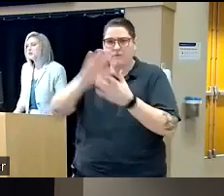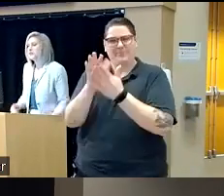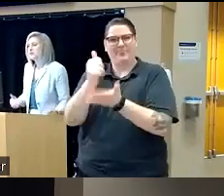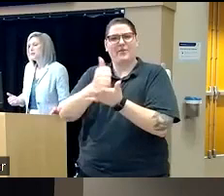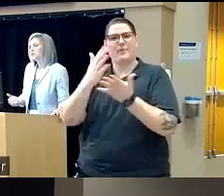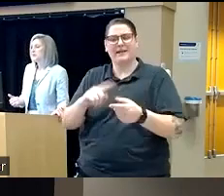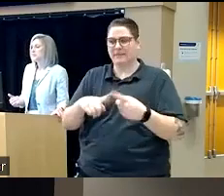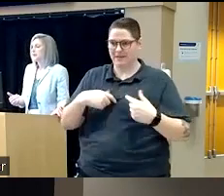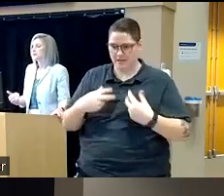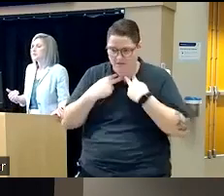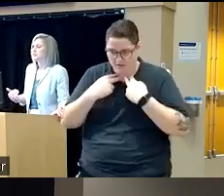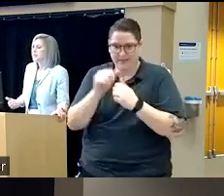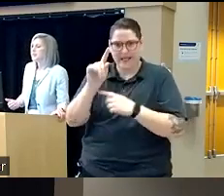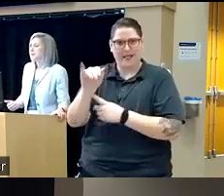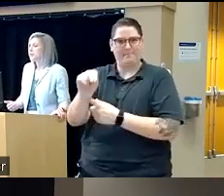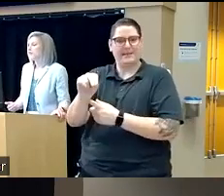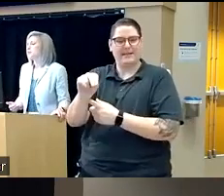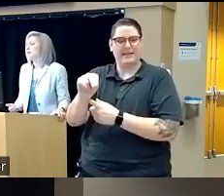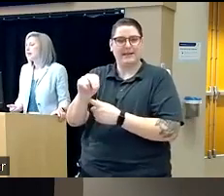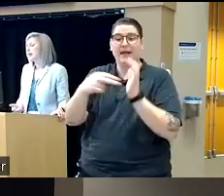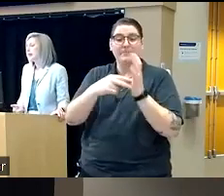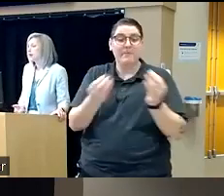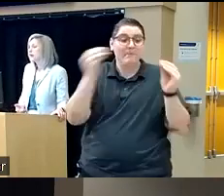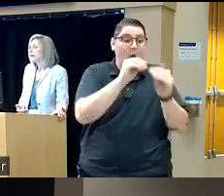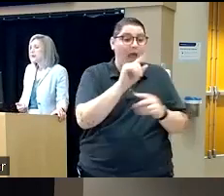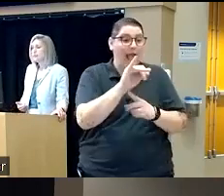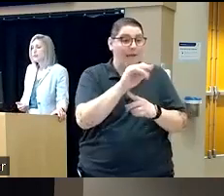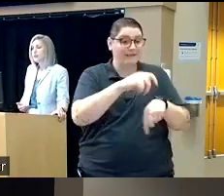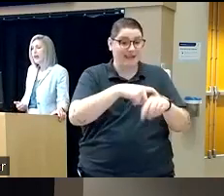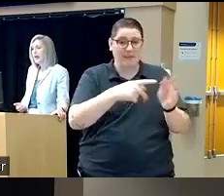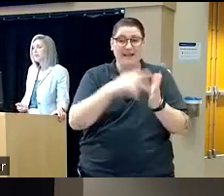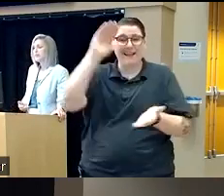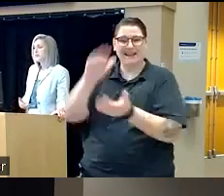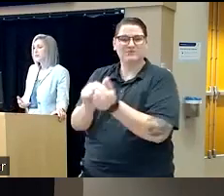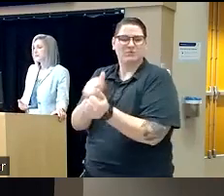so these administrative tasks are taking time away from client care and for nearly half feels